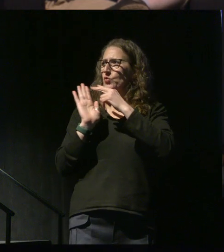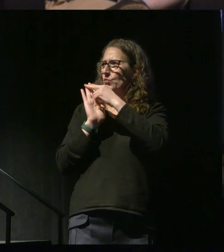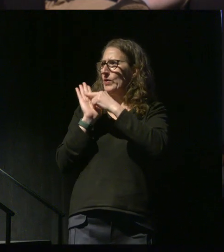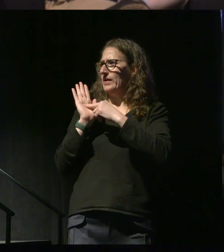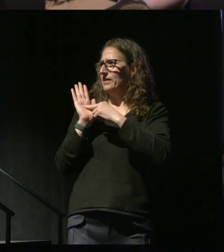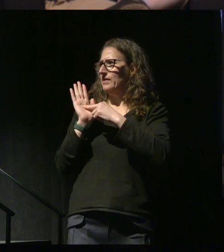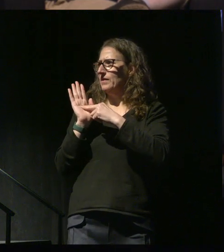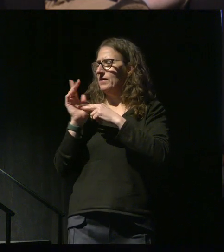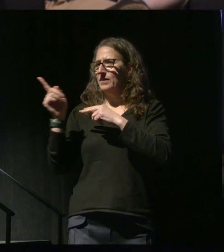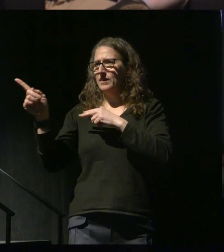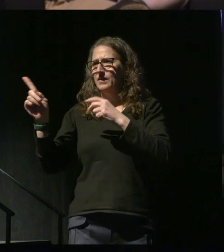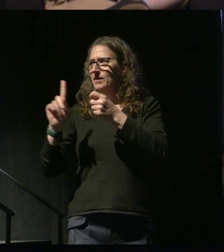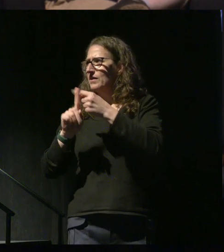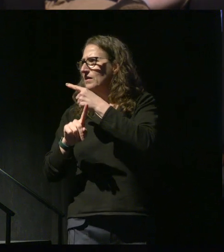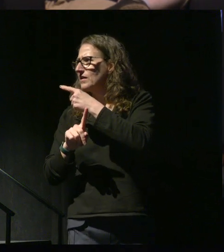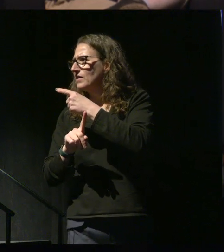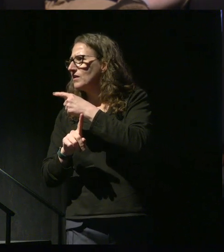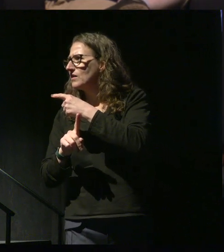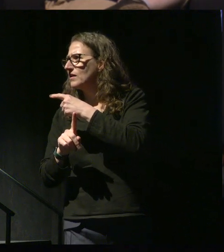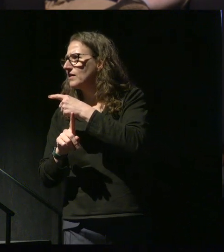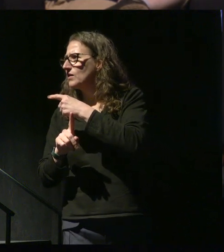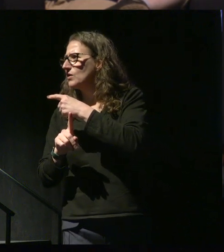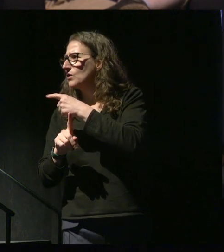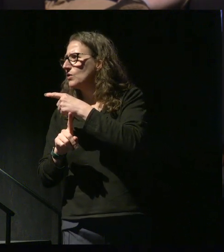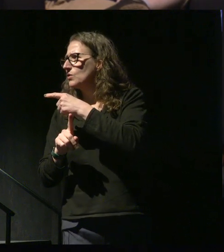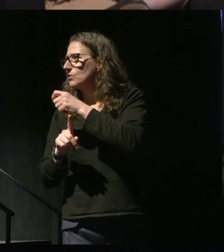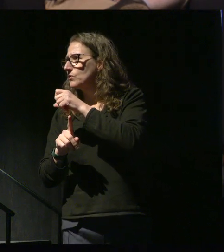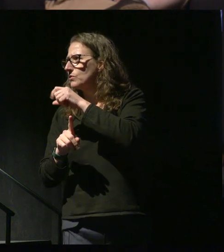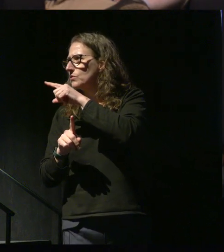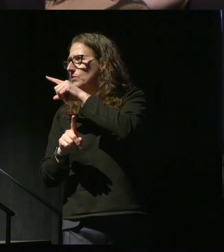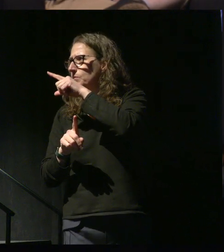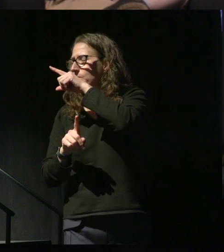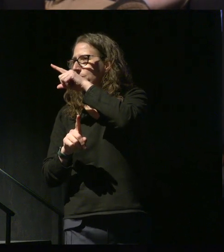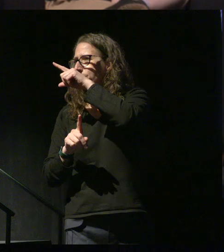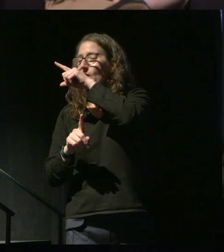But what, pardon? [Female Speaker] You could put that in your bio was sued by JK Rowling.